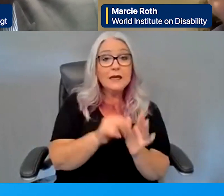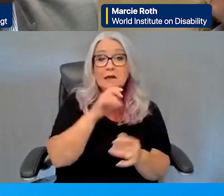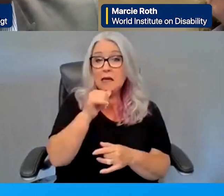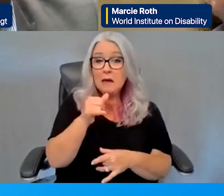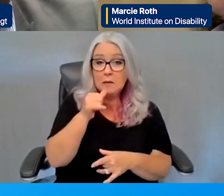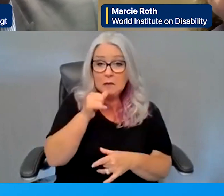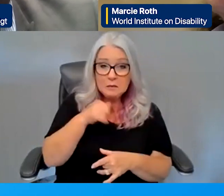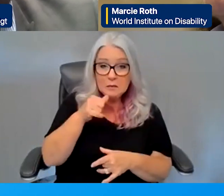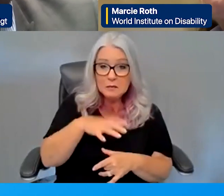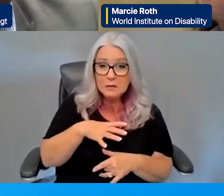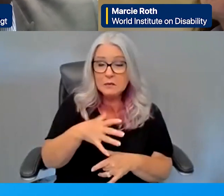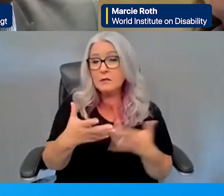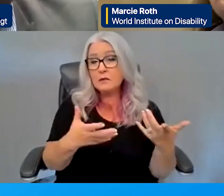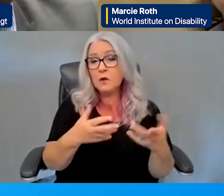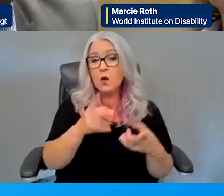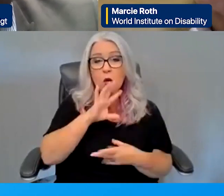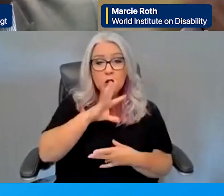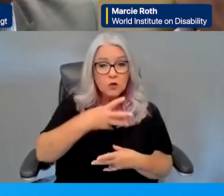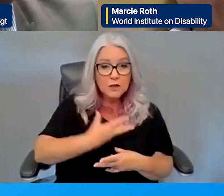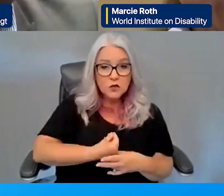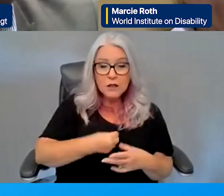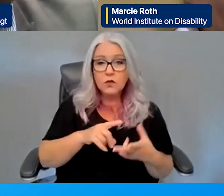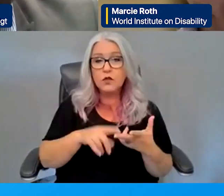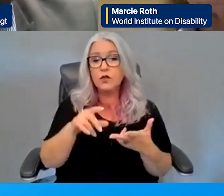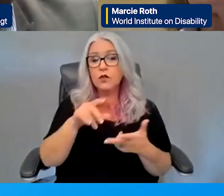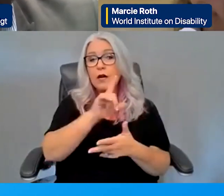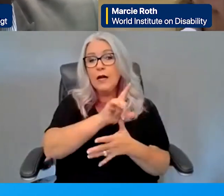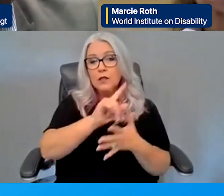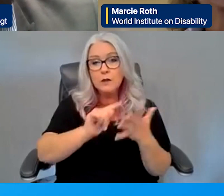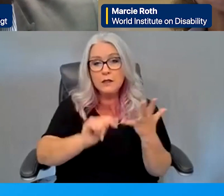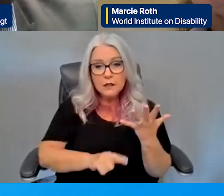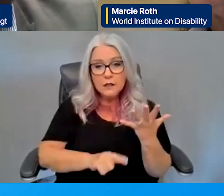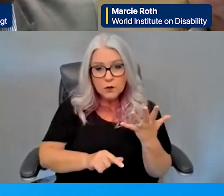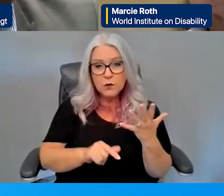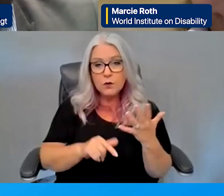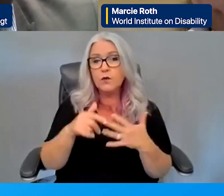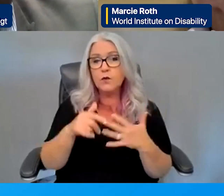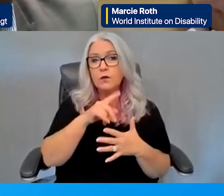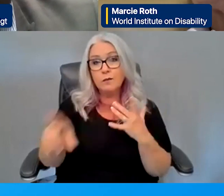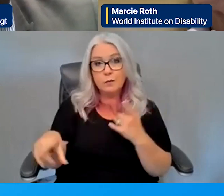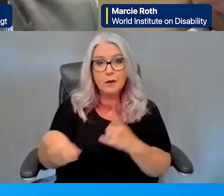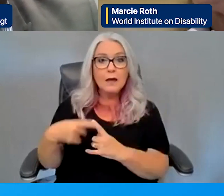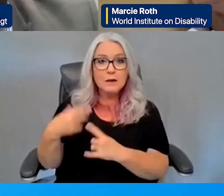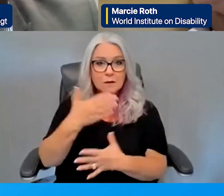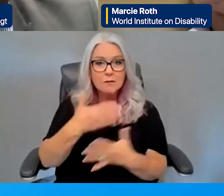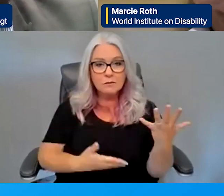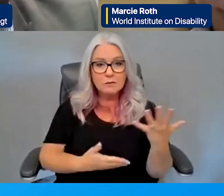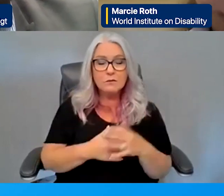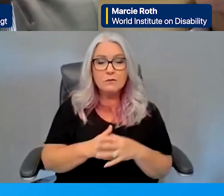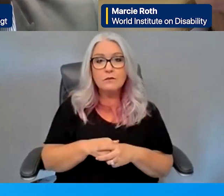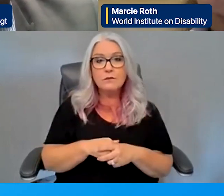as transgender. LGBTQ + who are